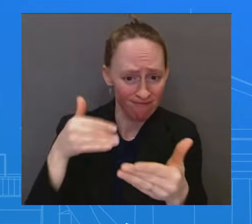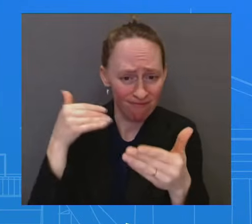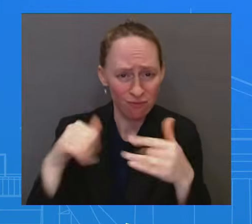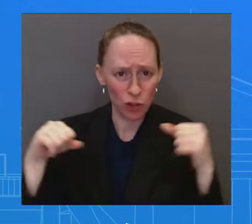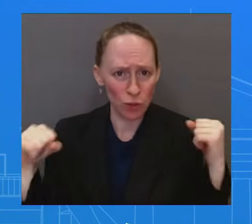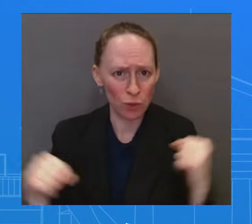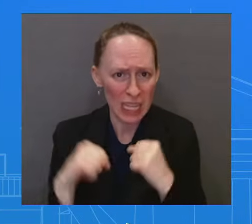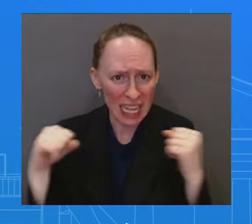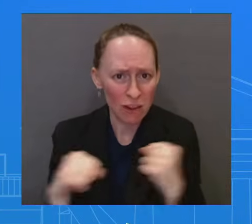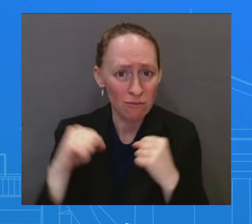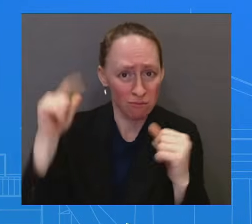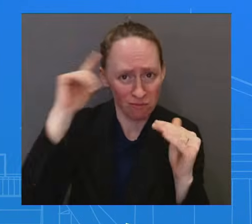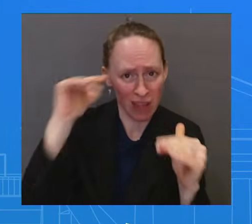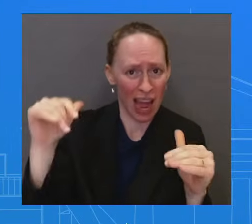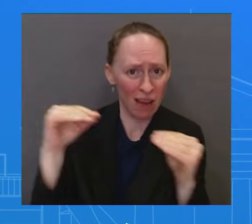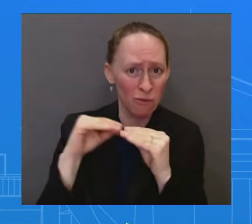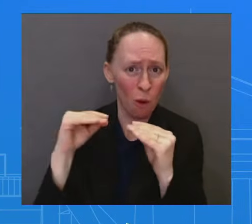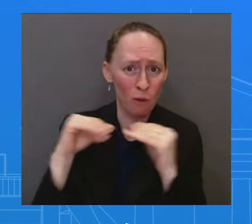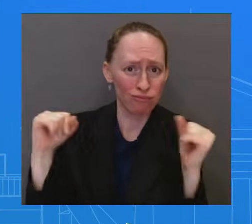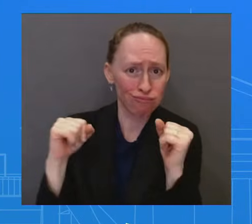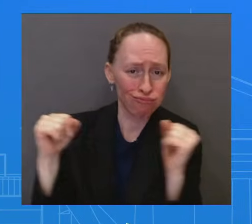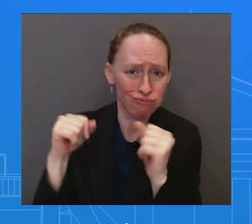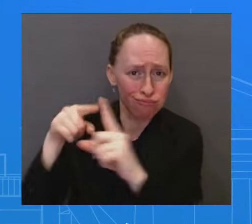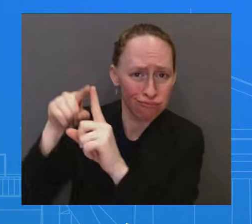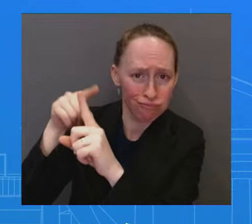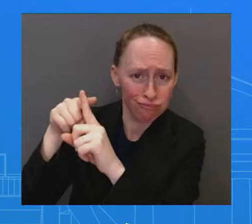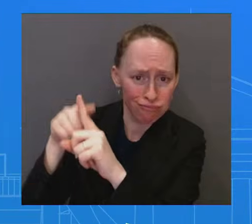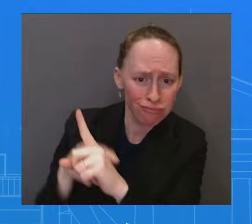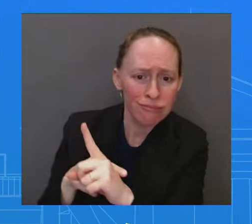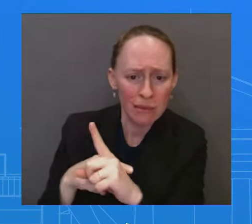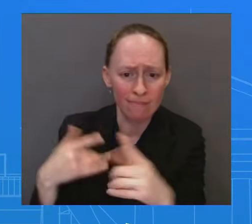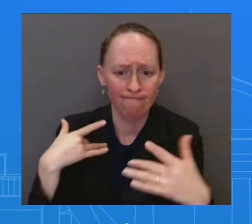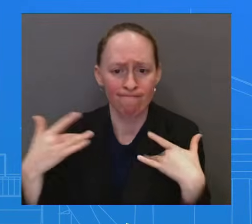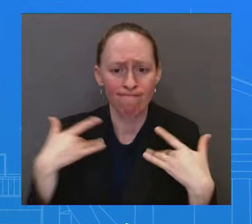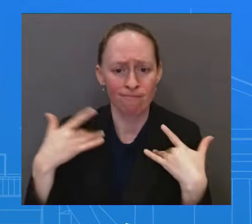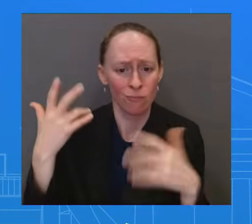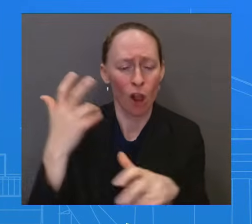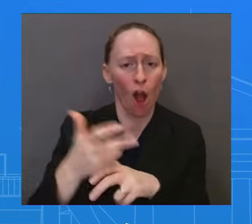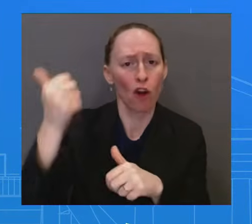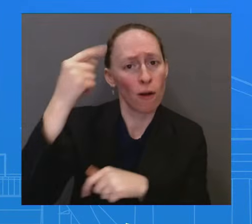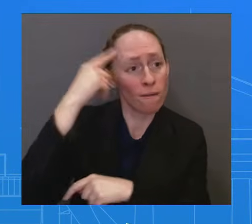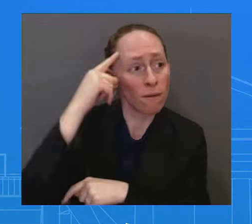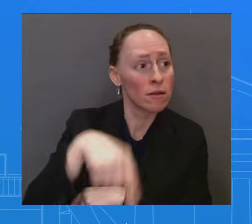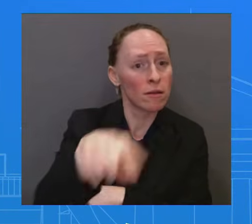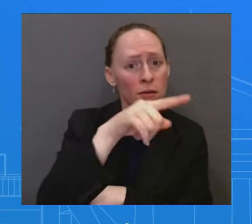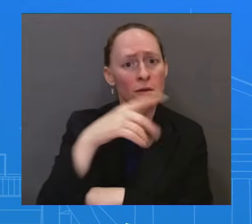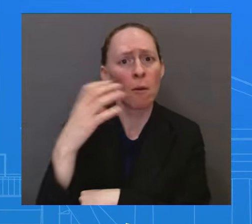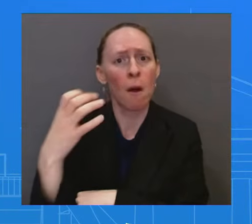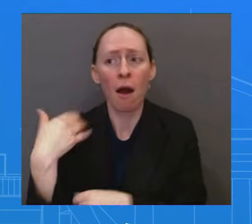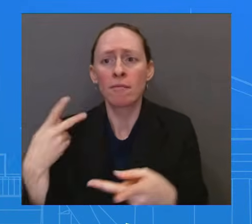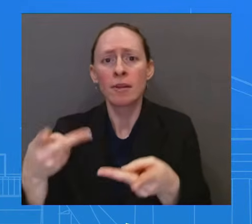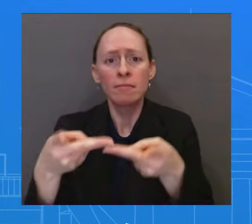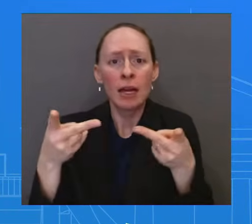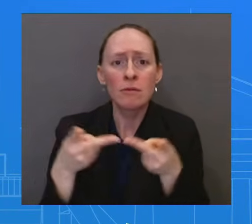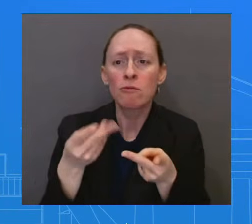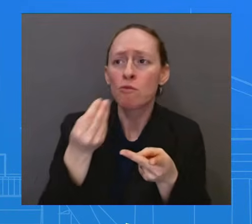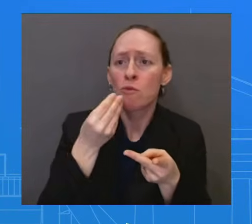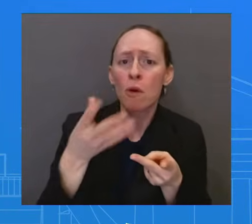for people that are not able to shelter. So, we certainly share the concerns about the humanitarian crisis that's going on inside Gaza,